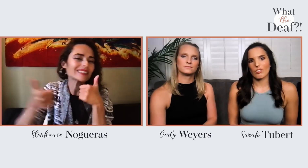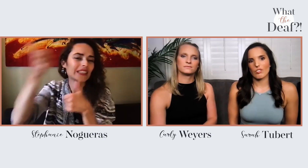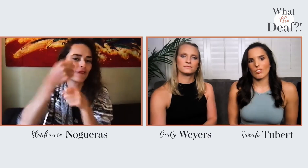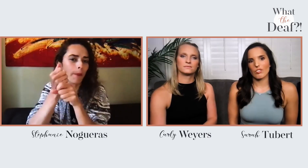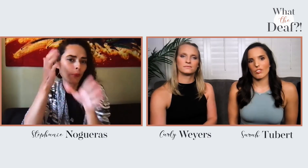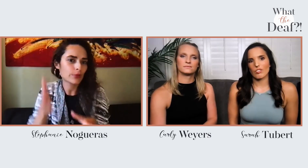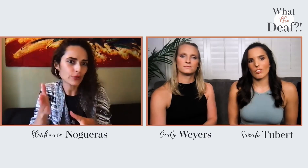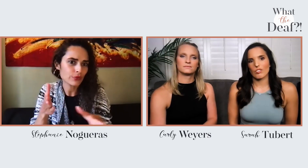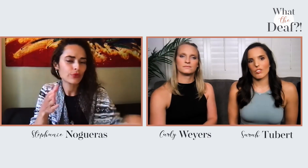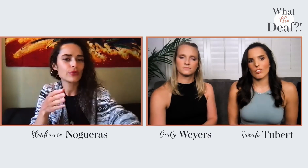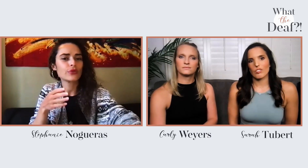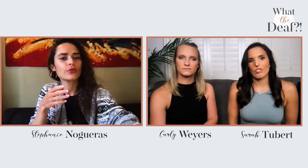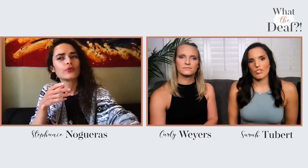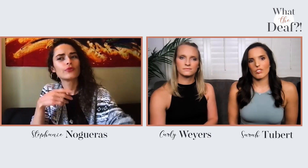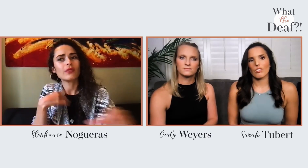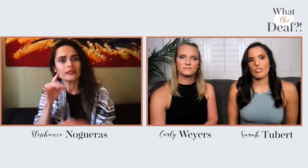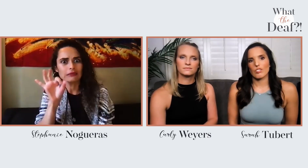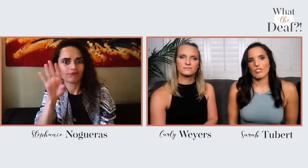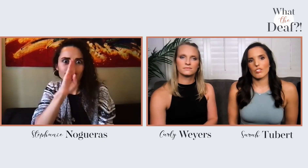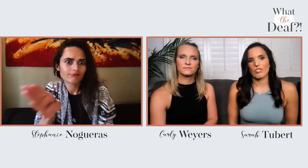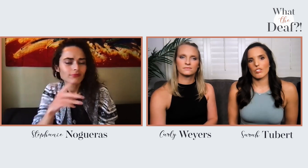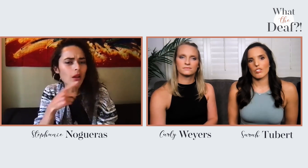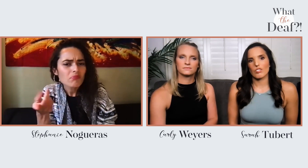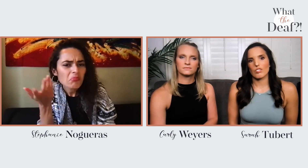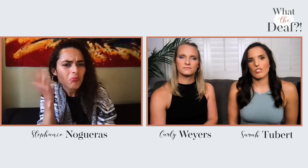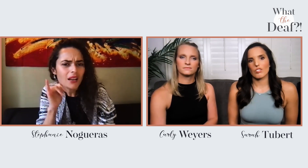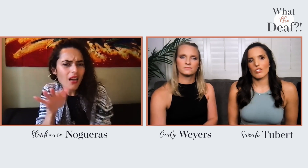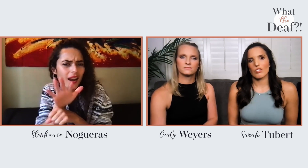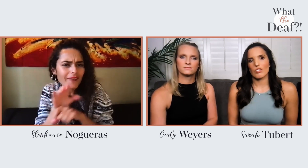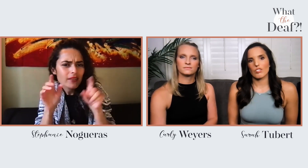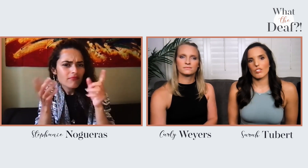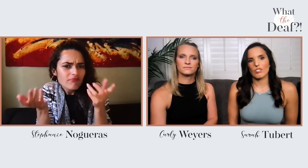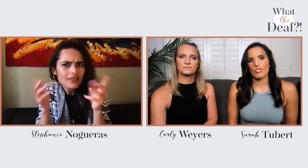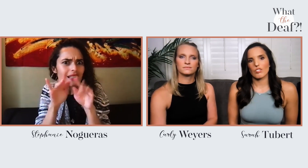with the executive producer honestly, and give them, you know, some info.